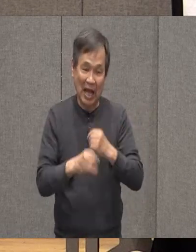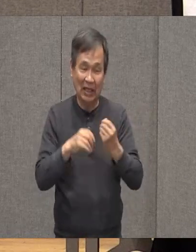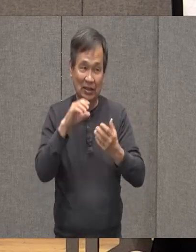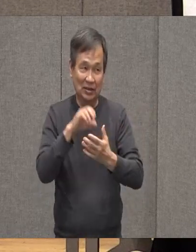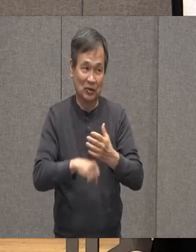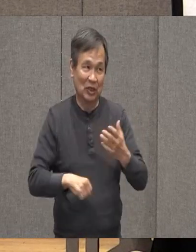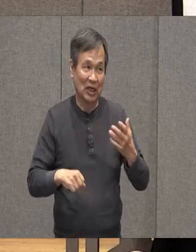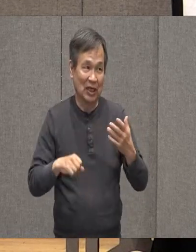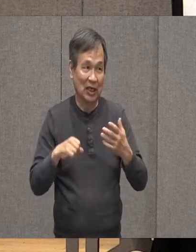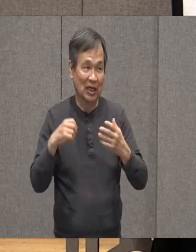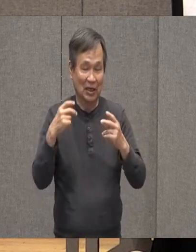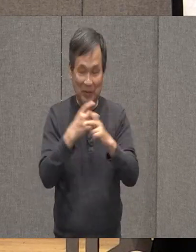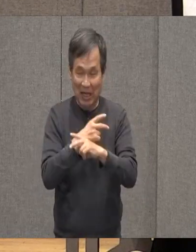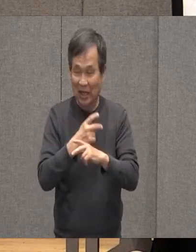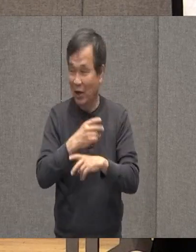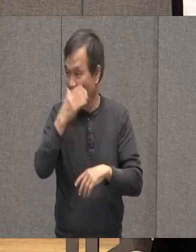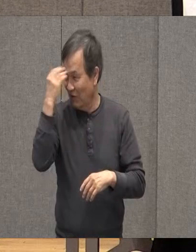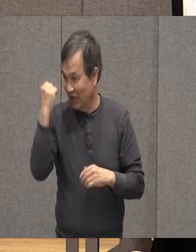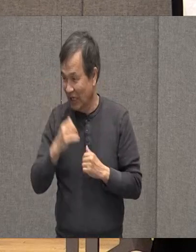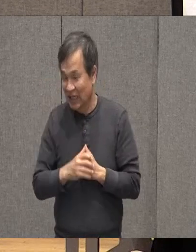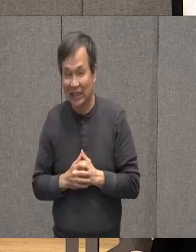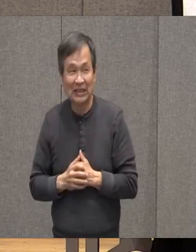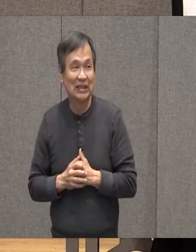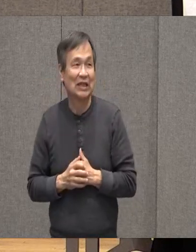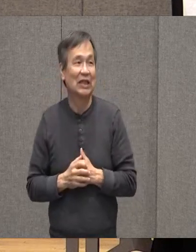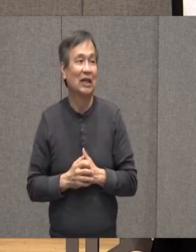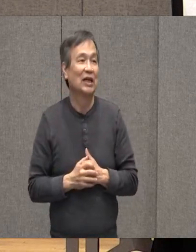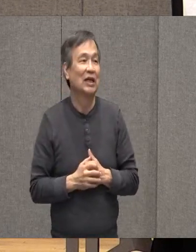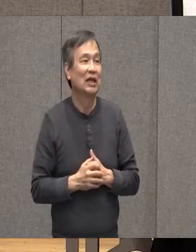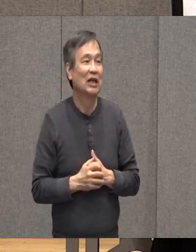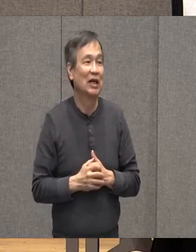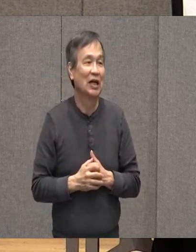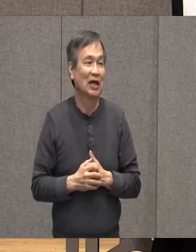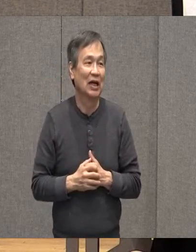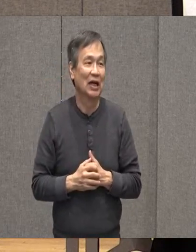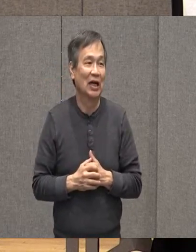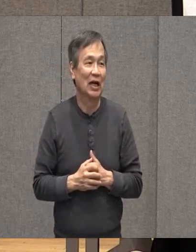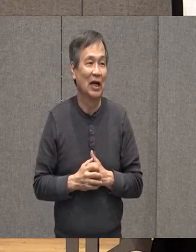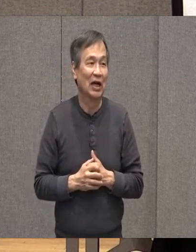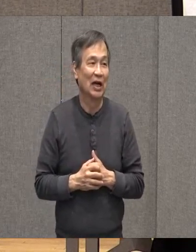[Miss Karnas] I forgot about the math. Is this a math lesson? Oh my gosh okay, so I rolled a one